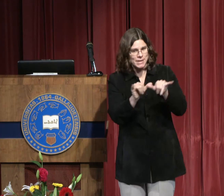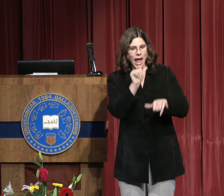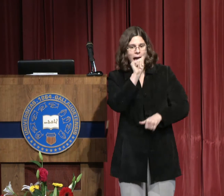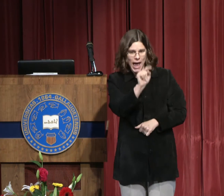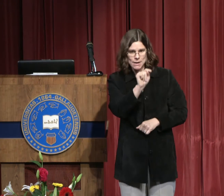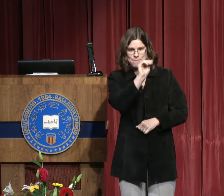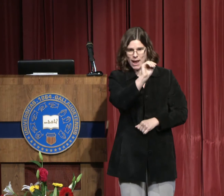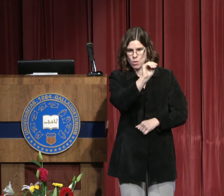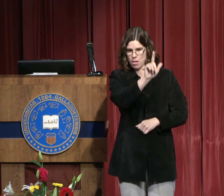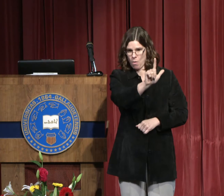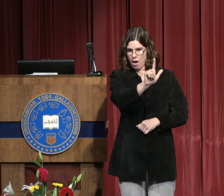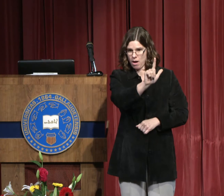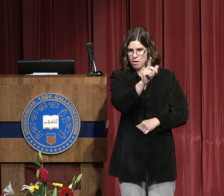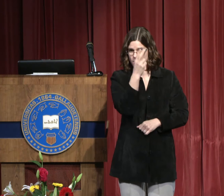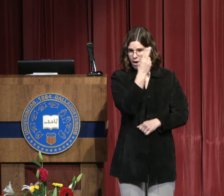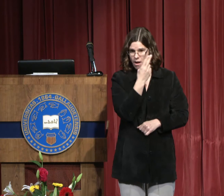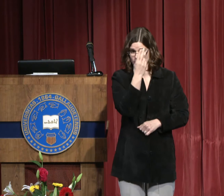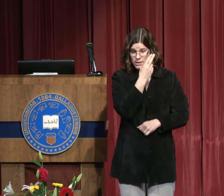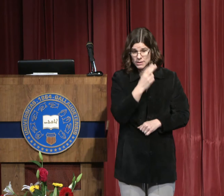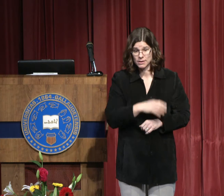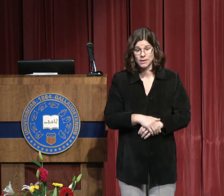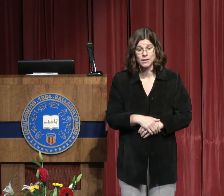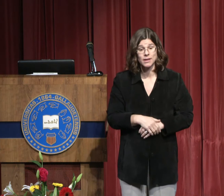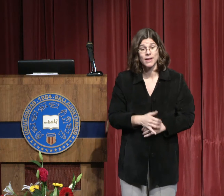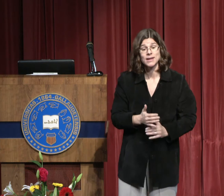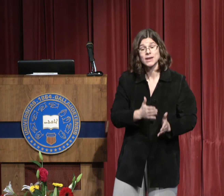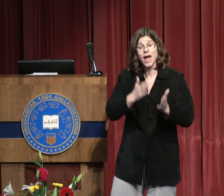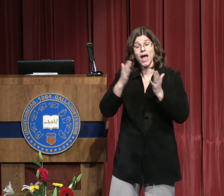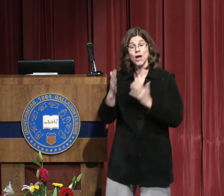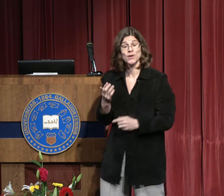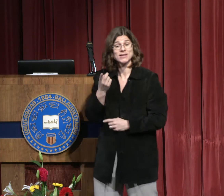And who was the first person to measure oxygen levels in the atmosphere? That was Ralph Keeling, son of Charles and those measurements were obtained in Mauna Loa Hawaii.